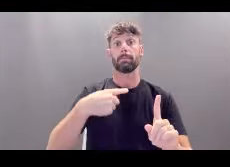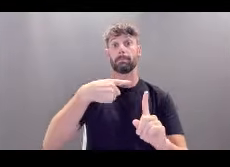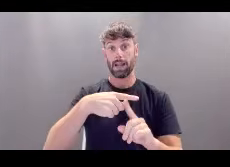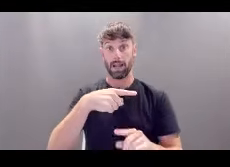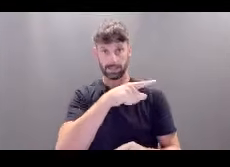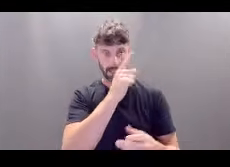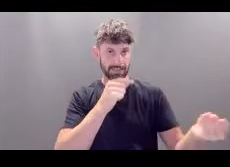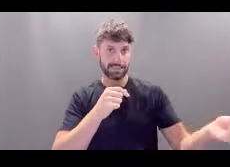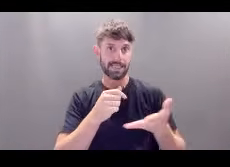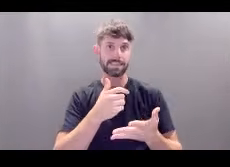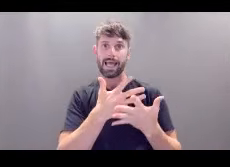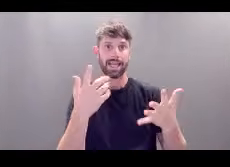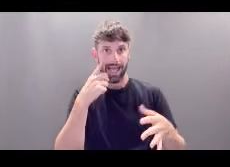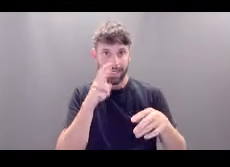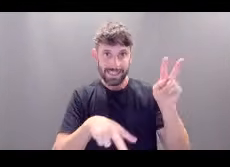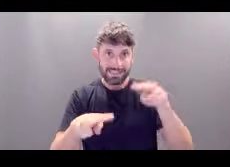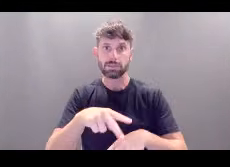to us at our email address.